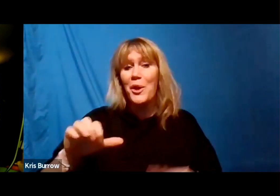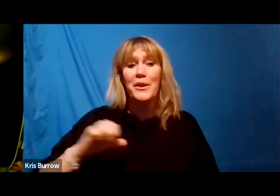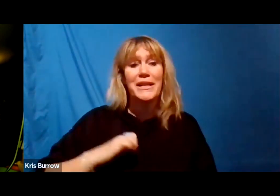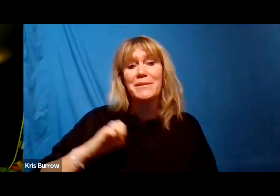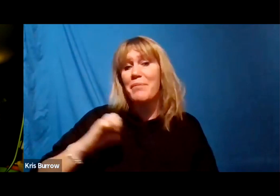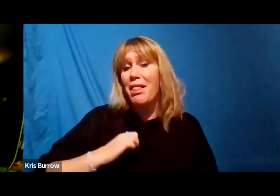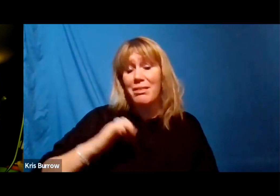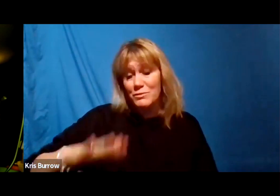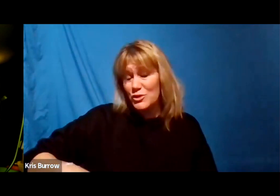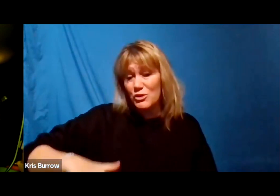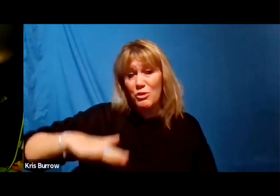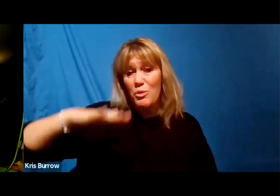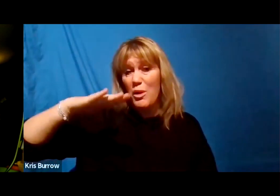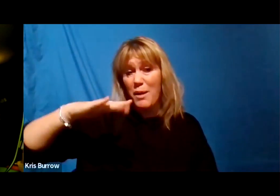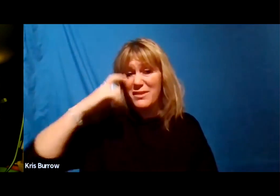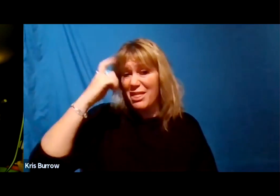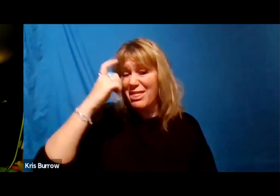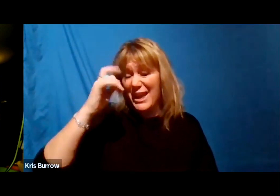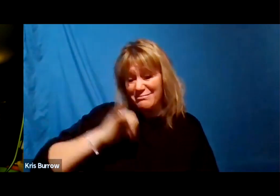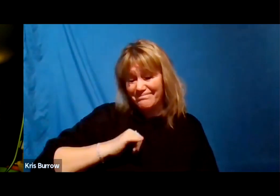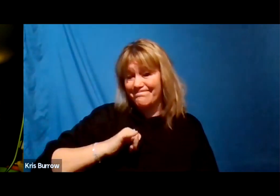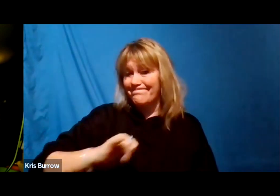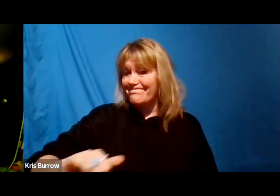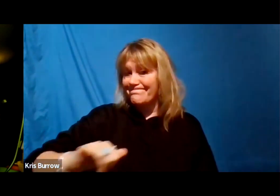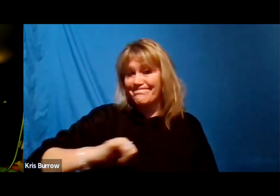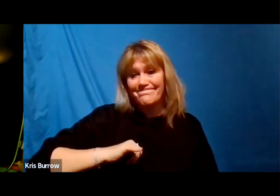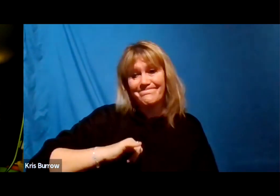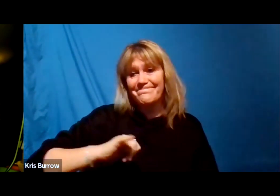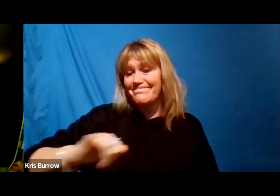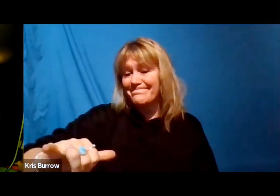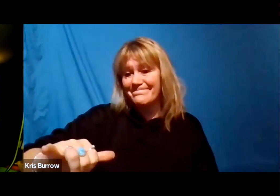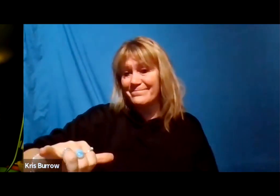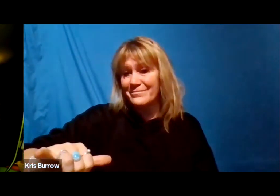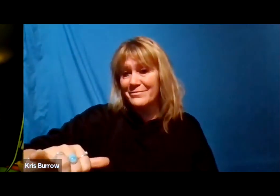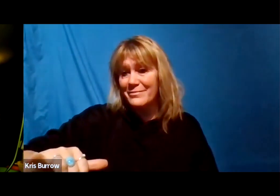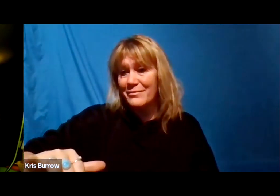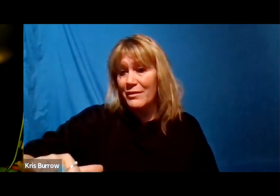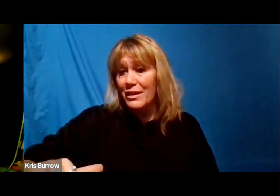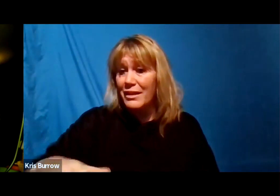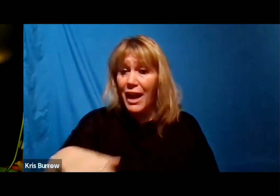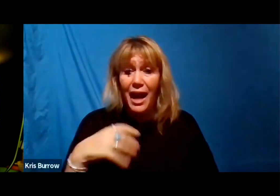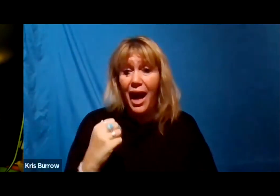Thank you and now a very short song but